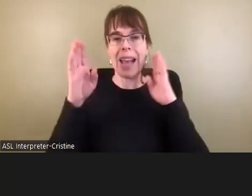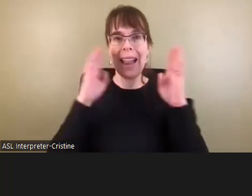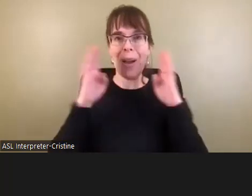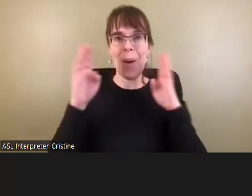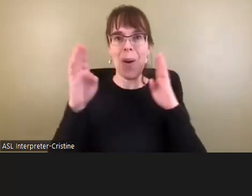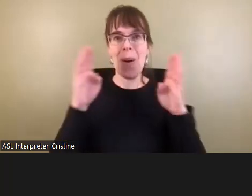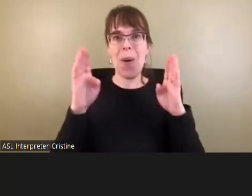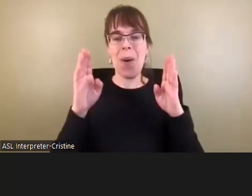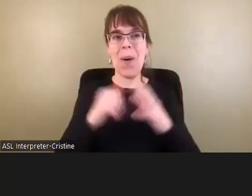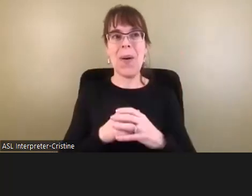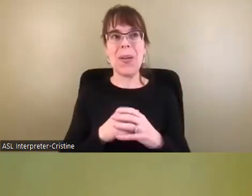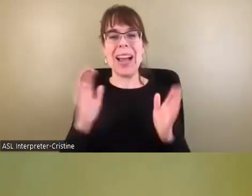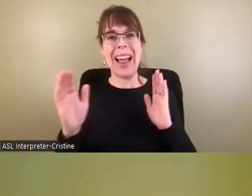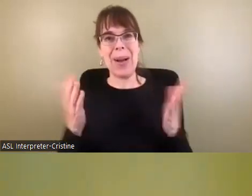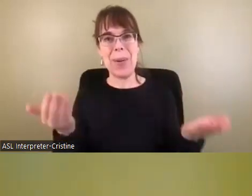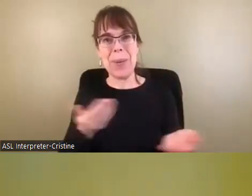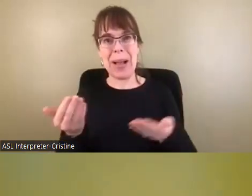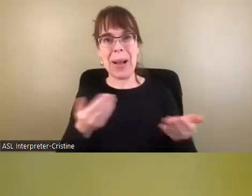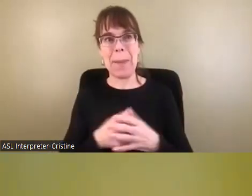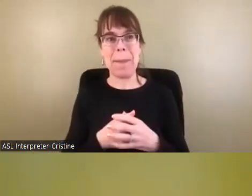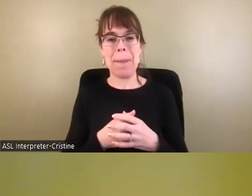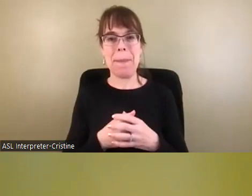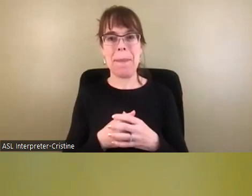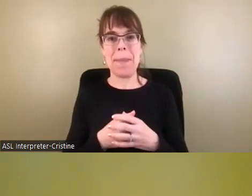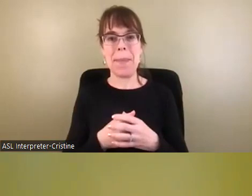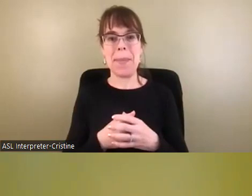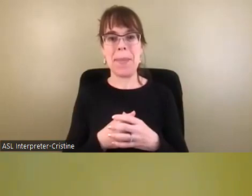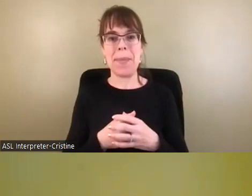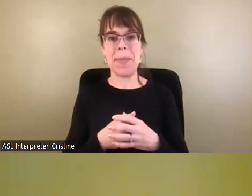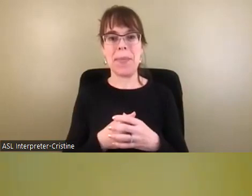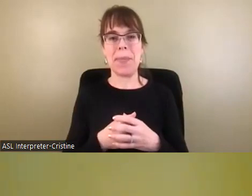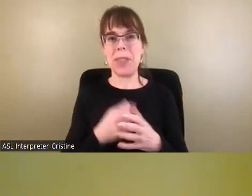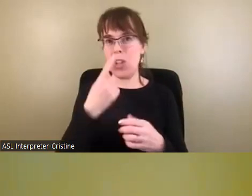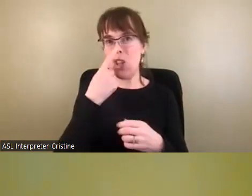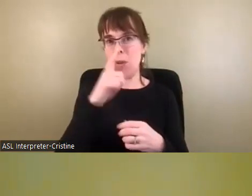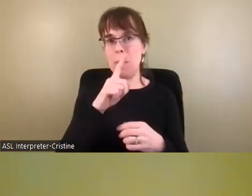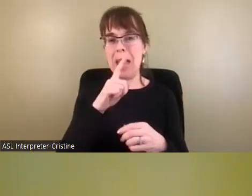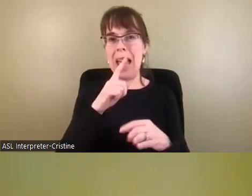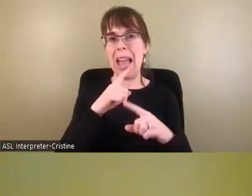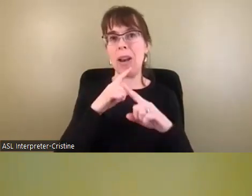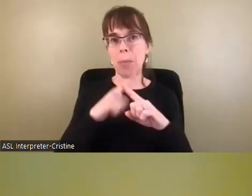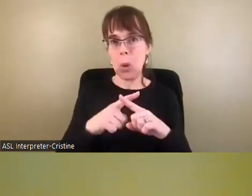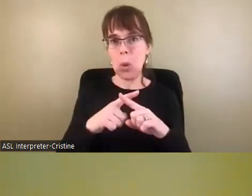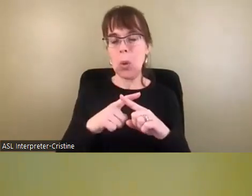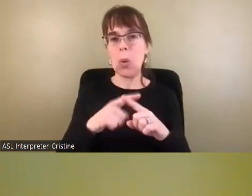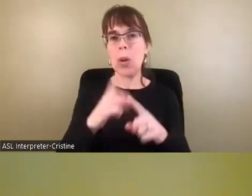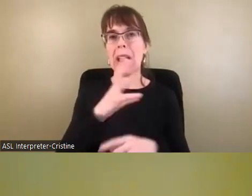Hello! Welcome. If you wouldn't mind yourself while we're gonna get started,